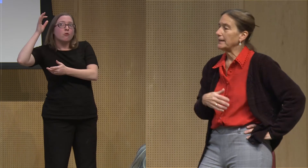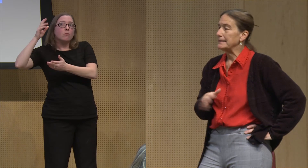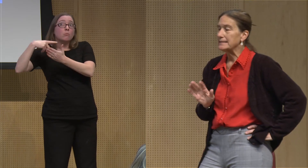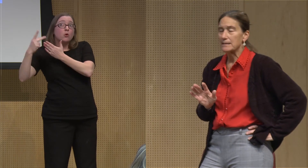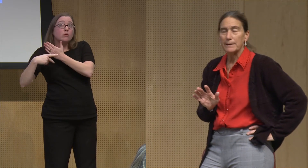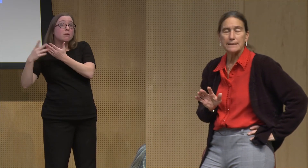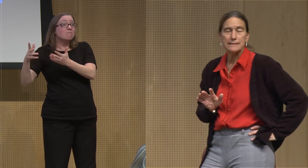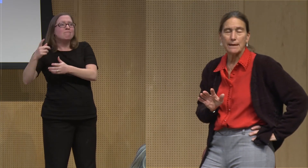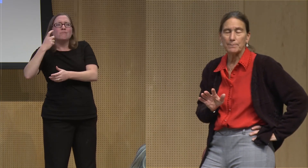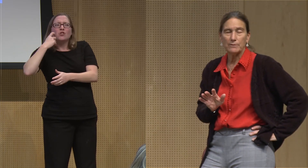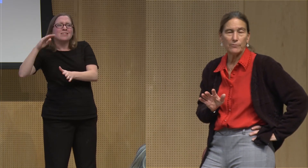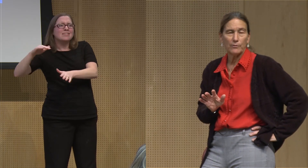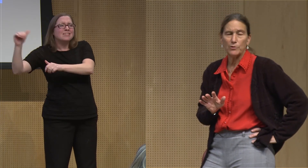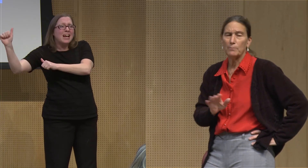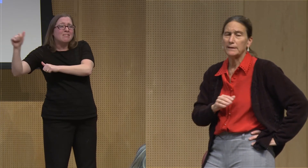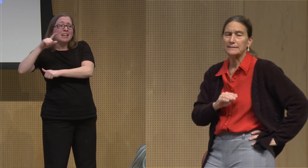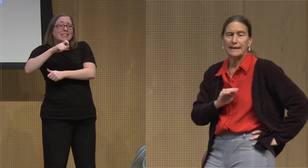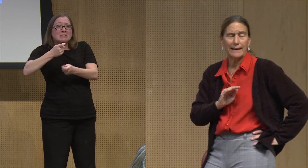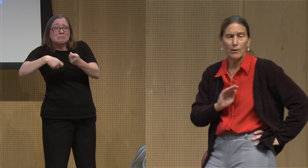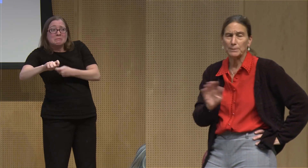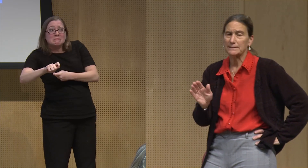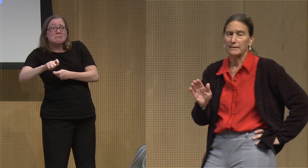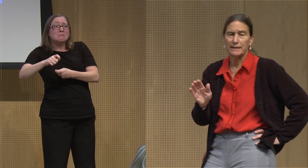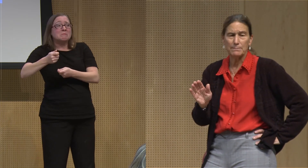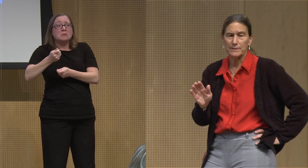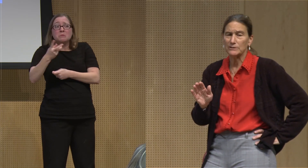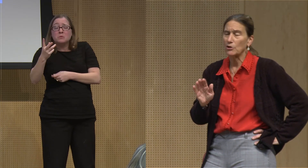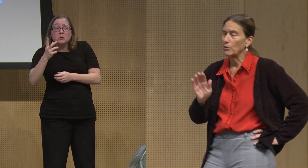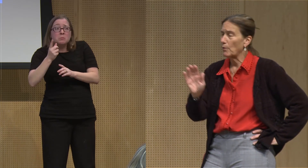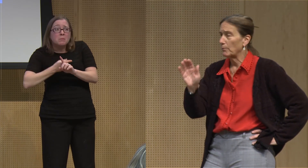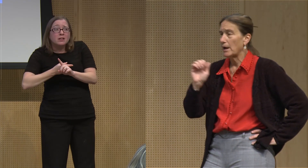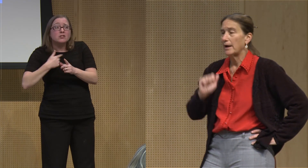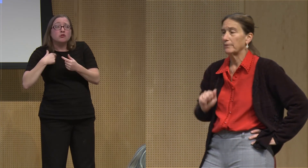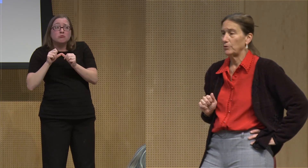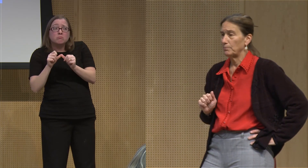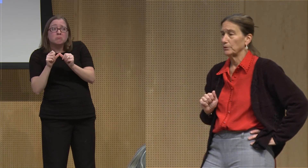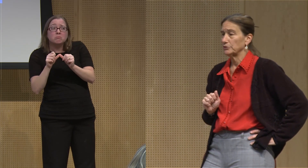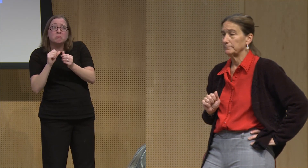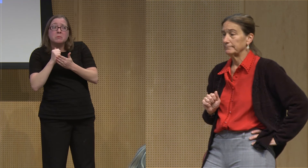"I NEED SOMEBODY TO STEP IN FOR A FEW MONTHS "AND HELP US KIND OF KEEP THINGS GOING WHILE WE HIRE A NEW PERSON."